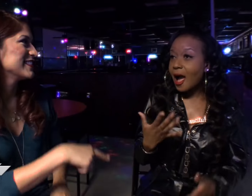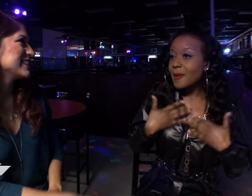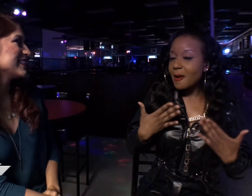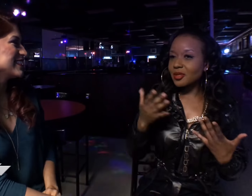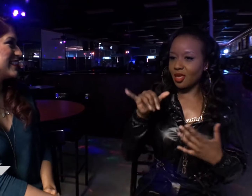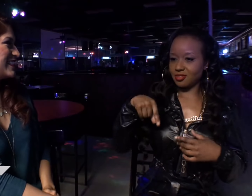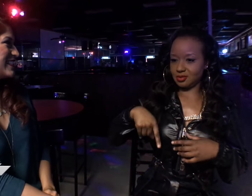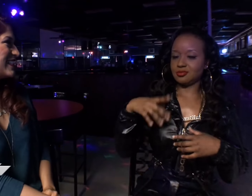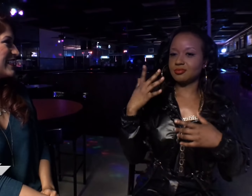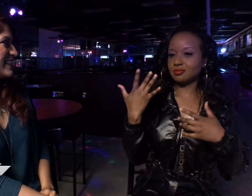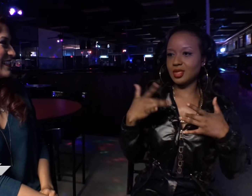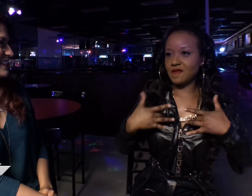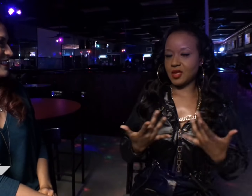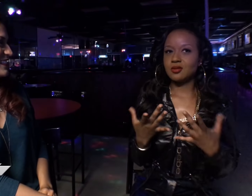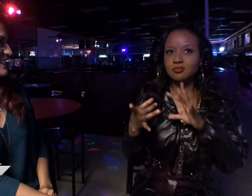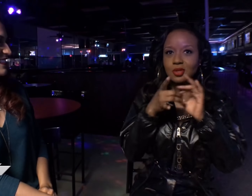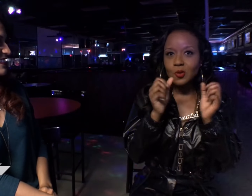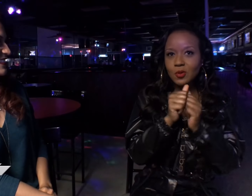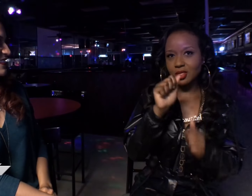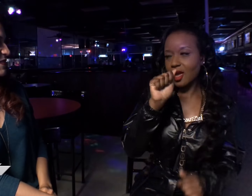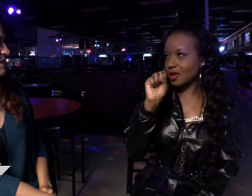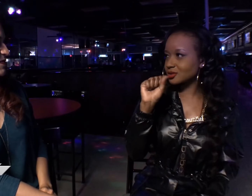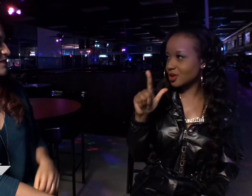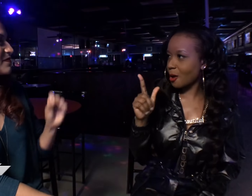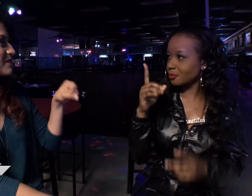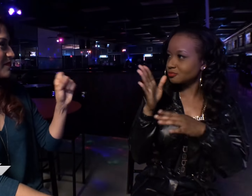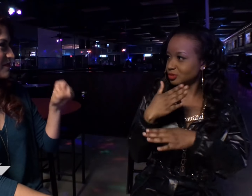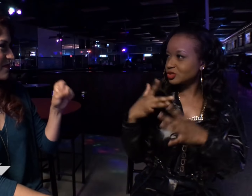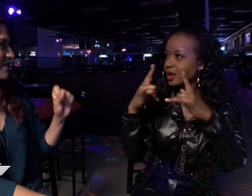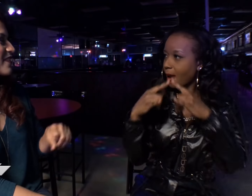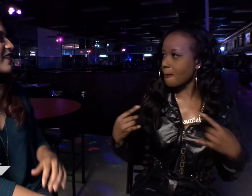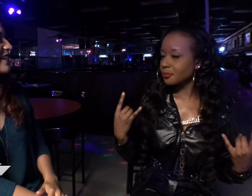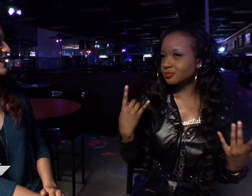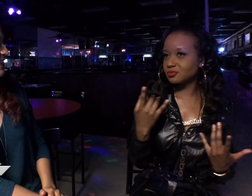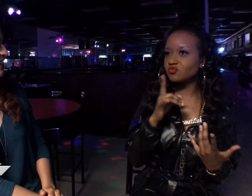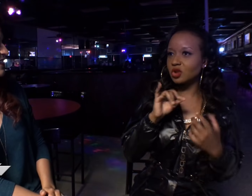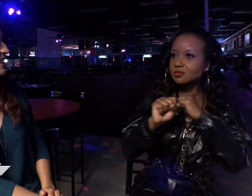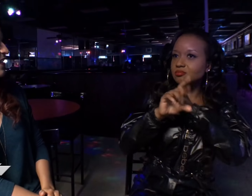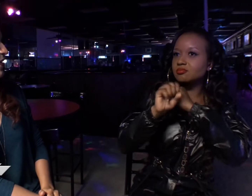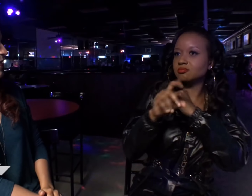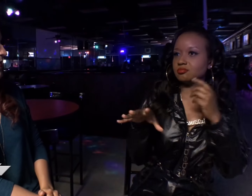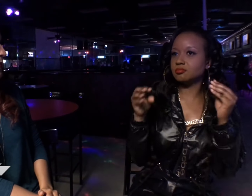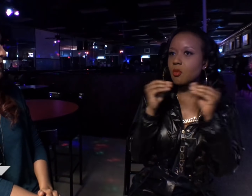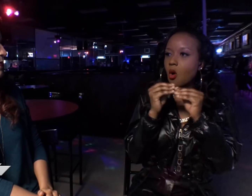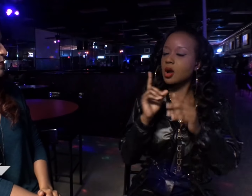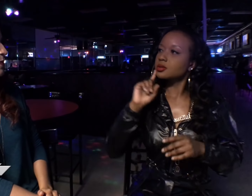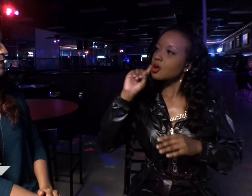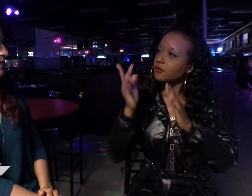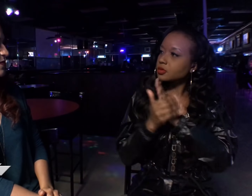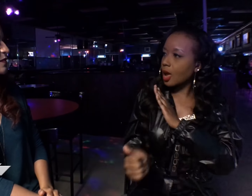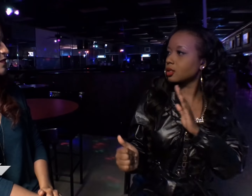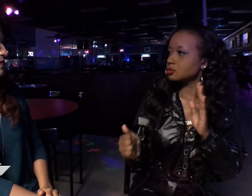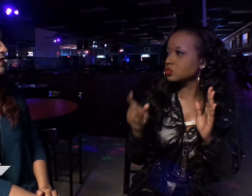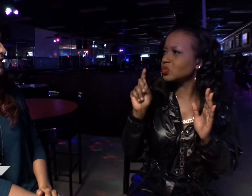I am really excited about this ASL music camp because it promotes Deaf talent.